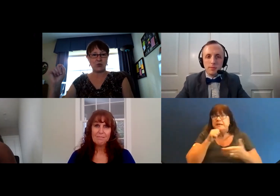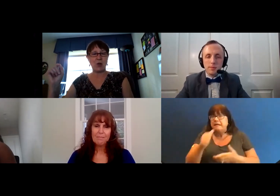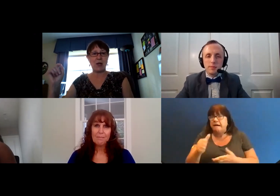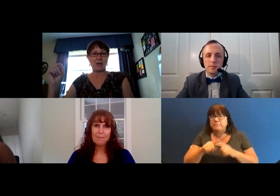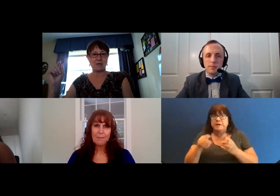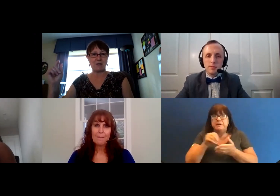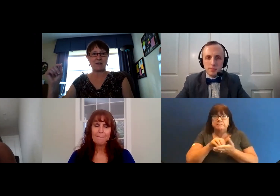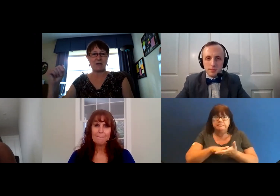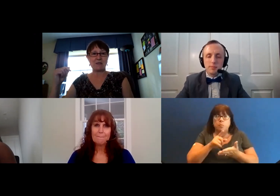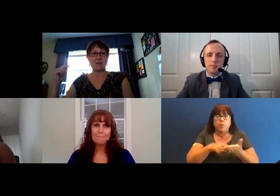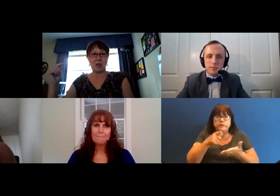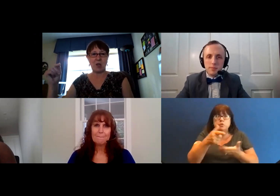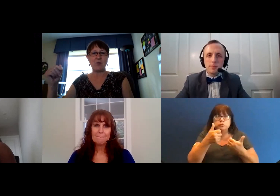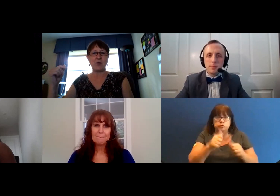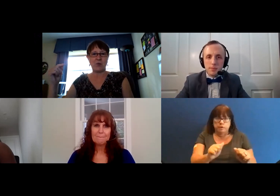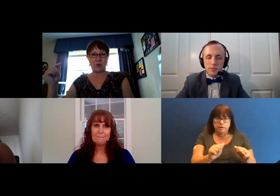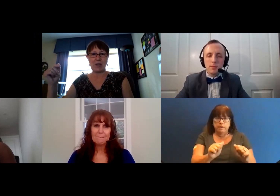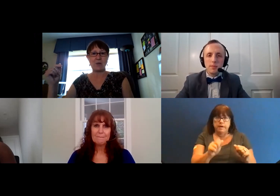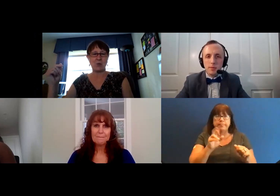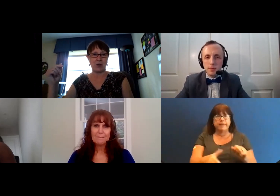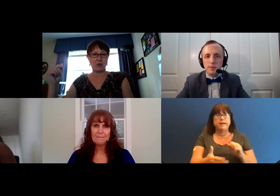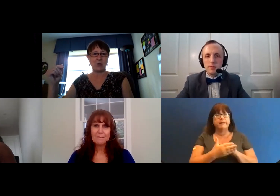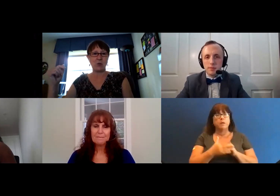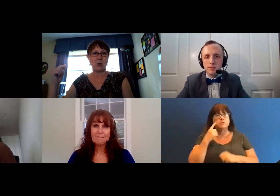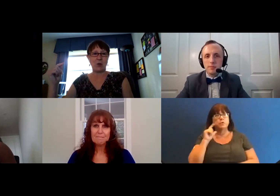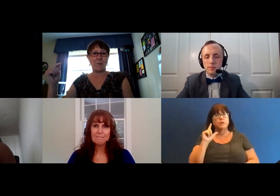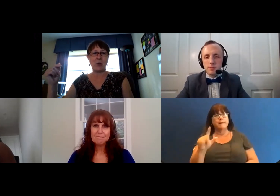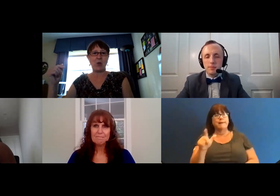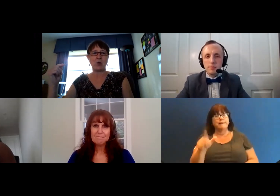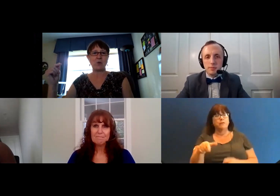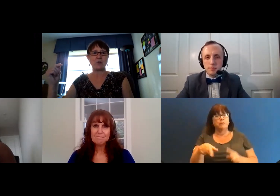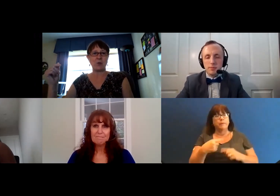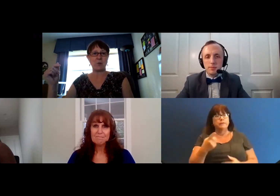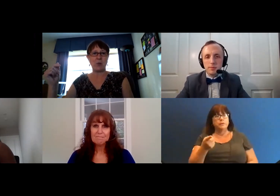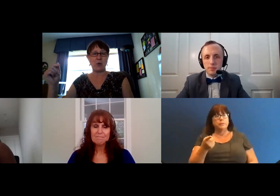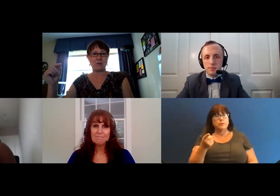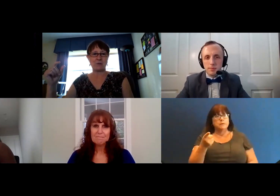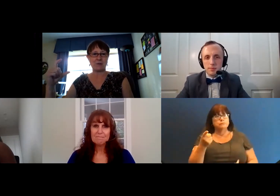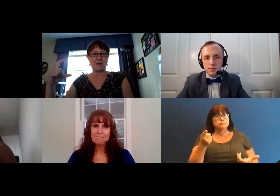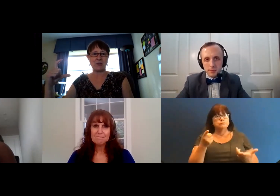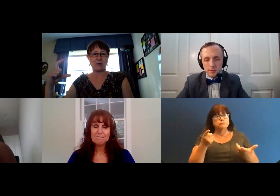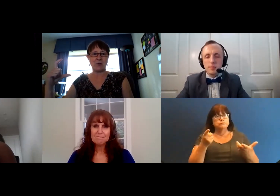try it's helpful for later when you are going to report because there's a section of your